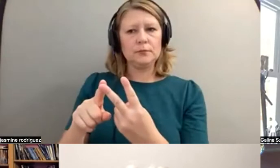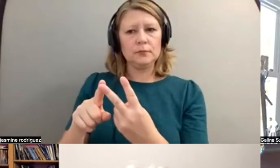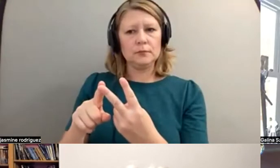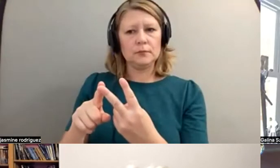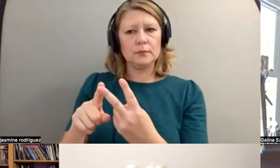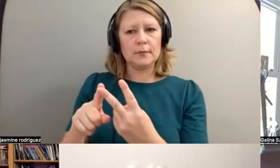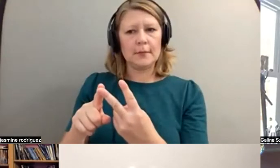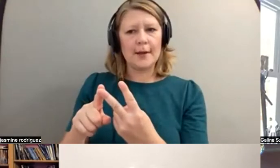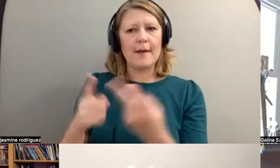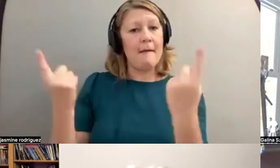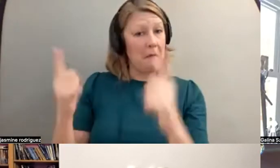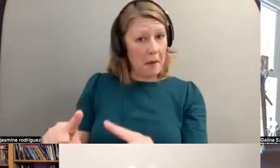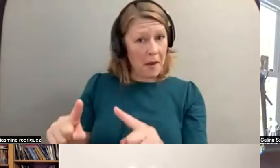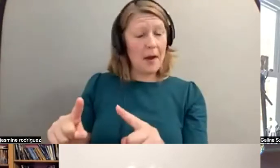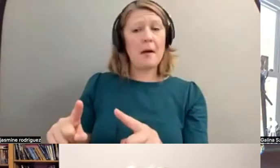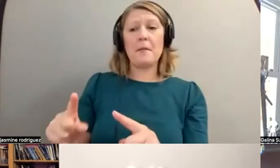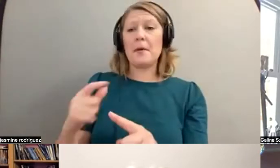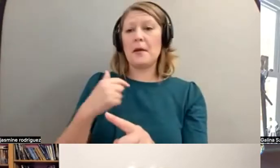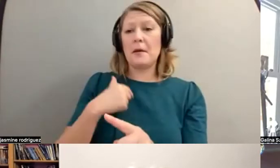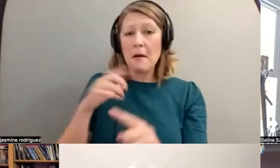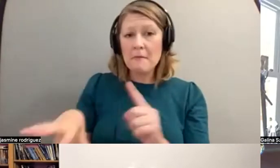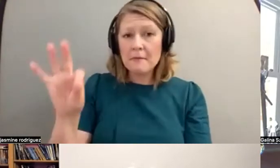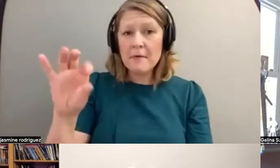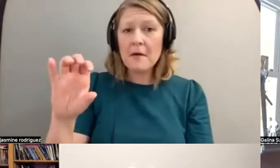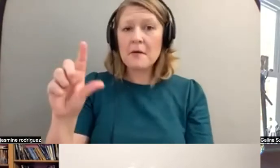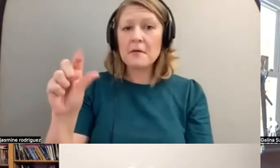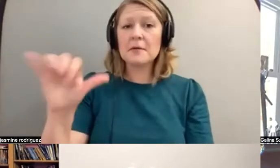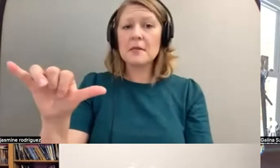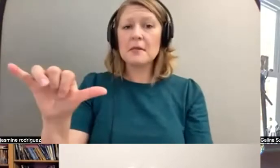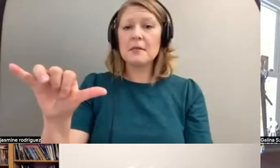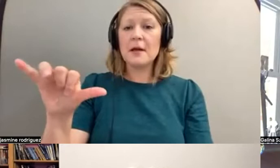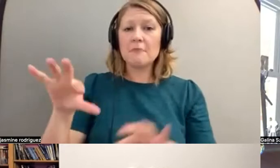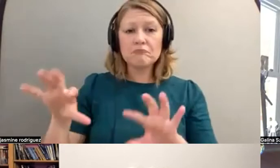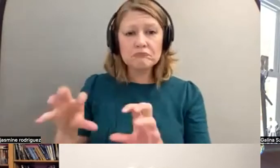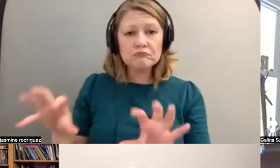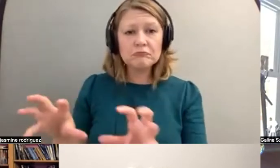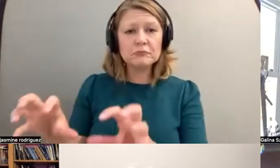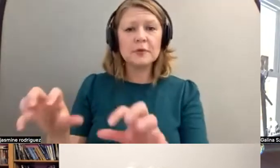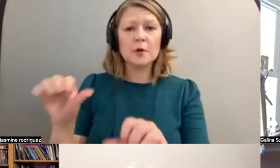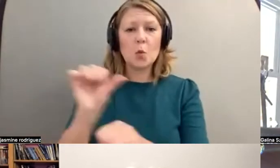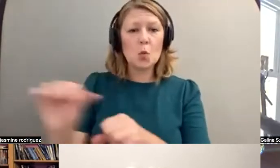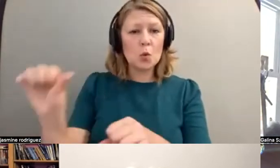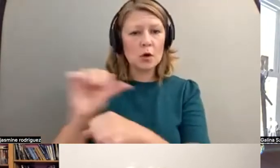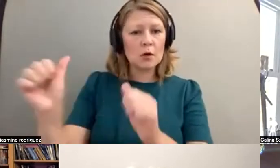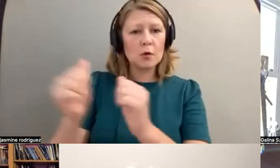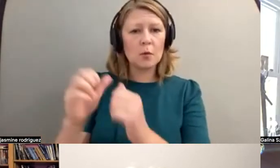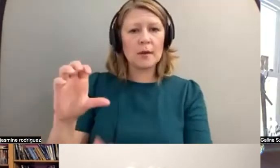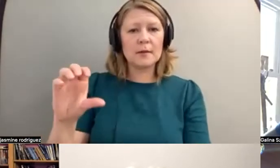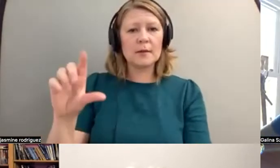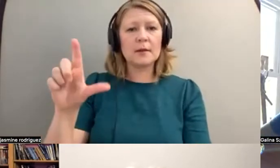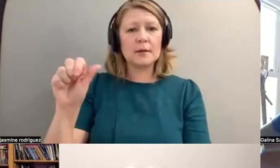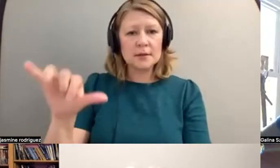and while I work with clay, and it start, clay start with the simple, um,